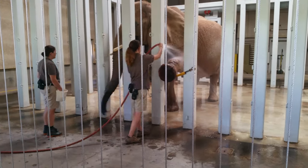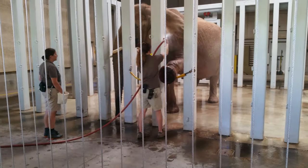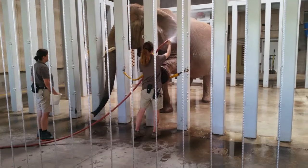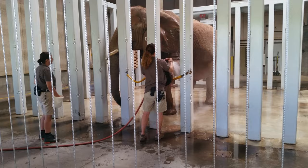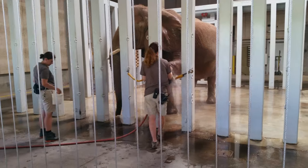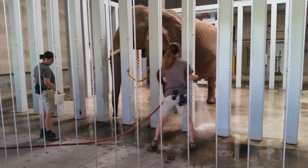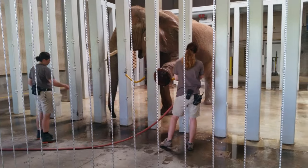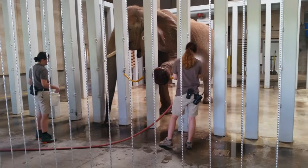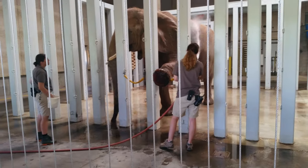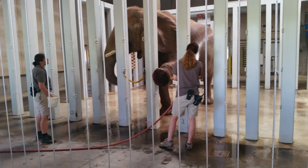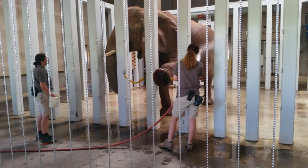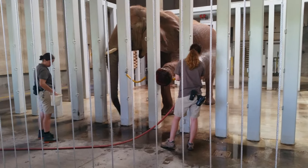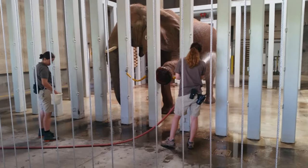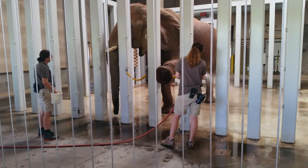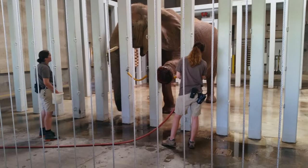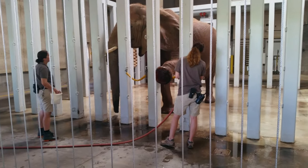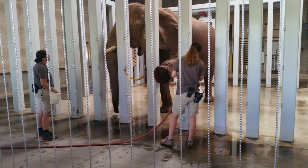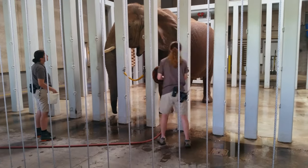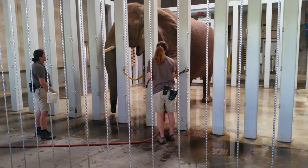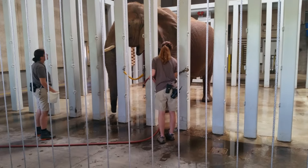[ UP-TEMPO]